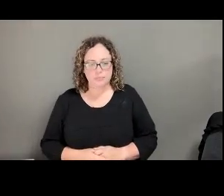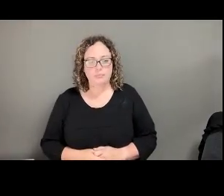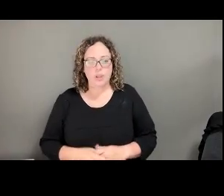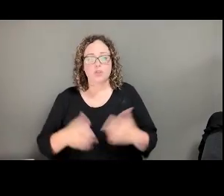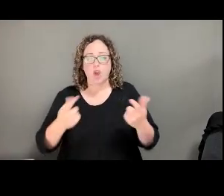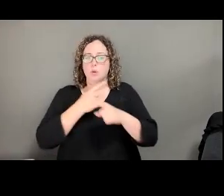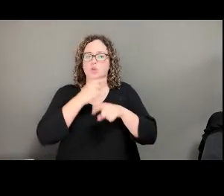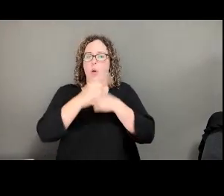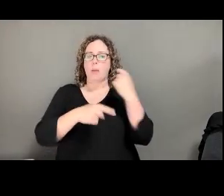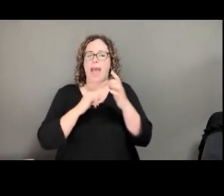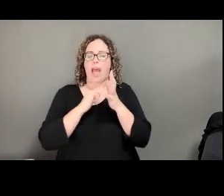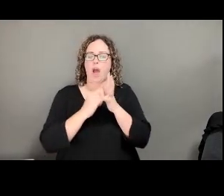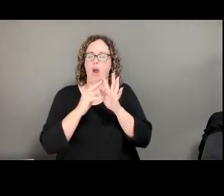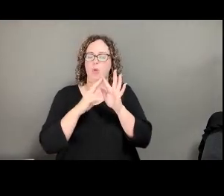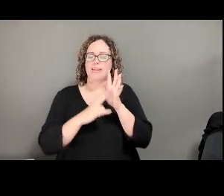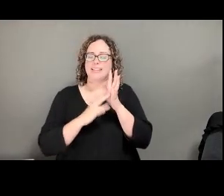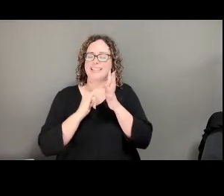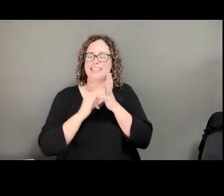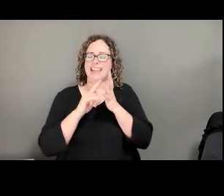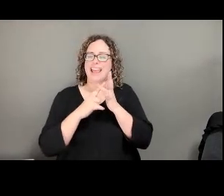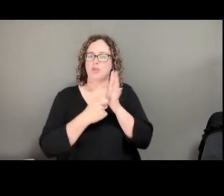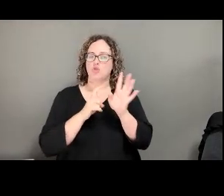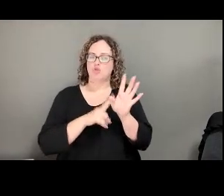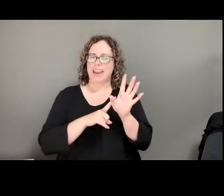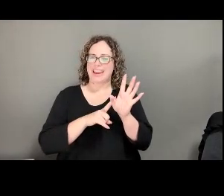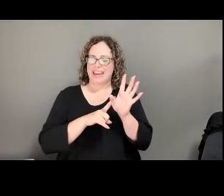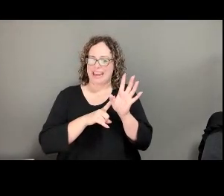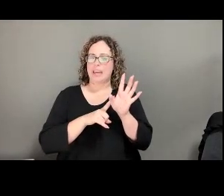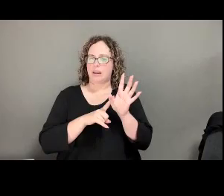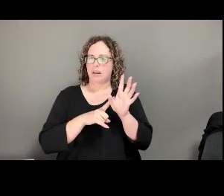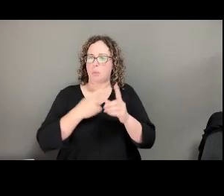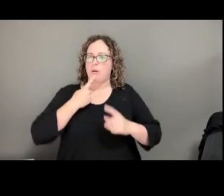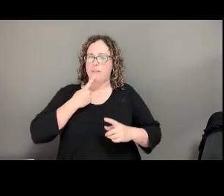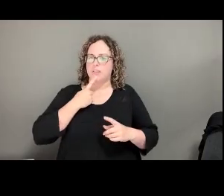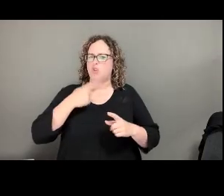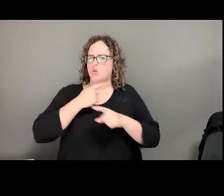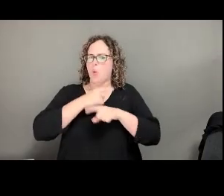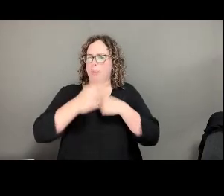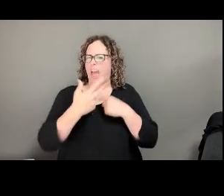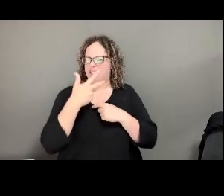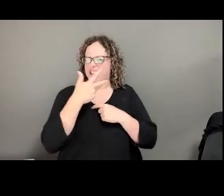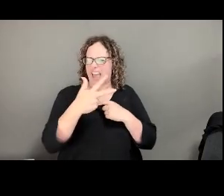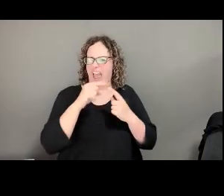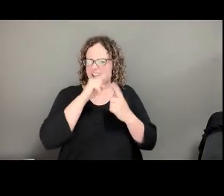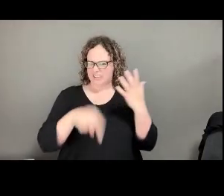Oh, it's about the eight senses, which we'll get to. I should start with my name is Nerine, and I'm